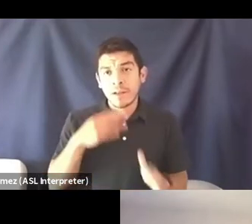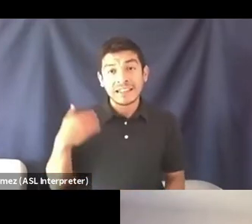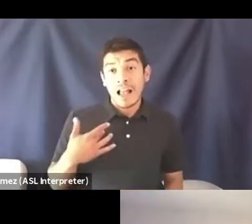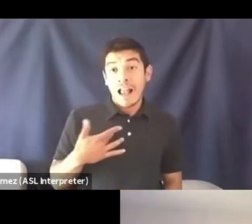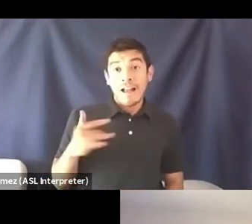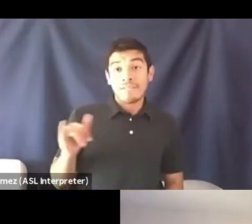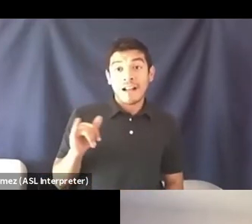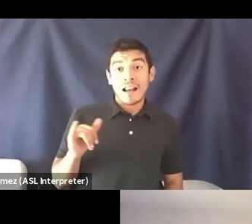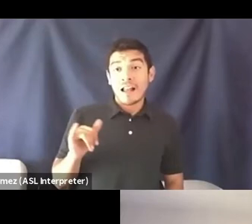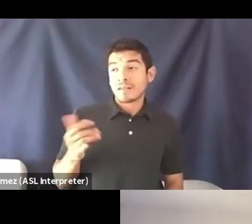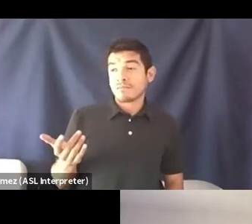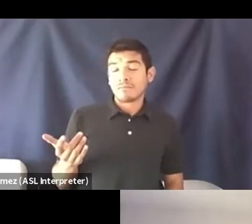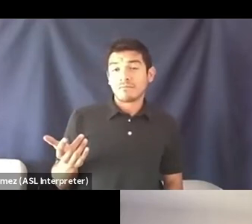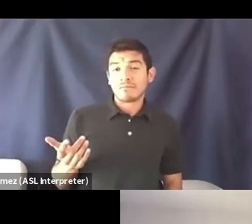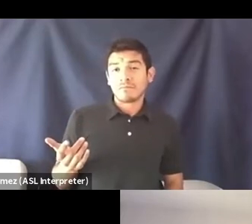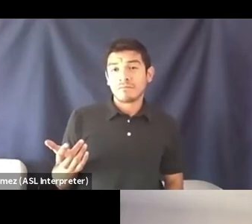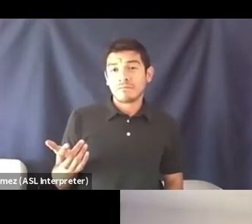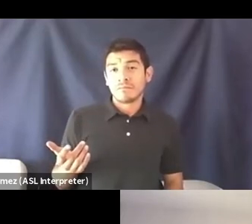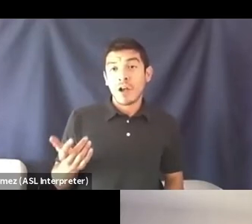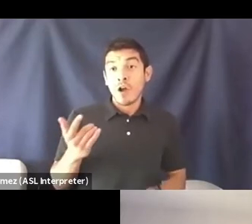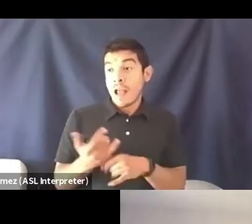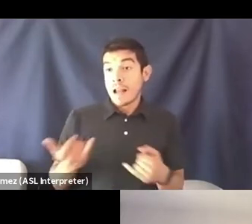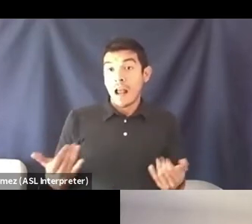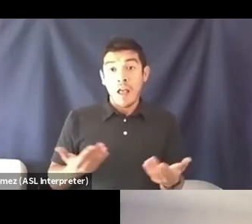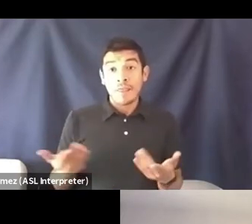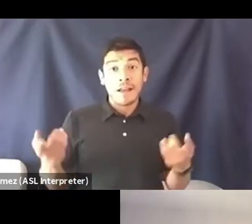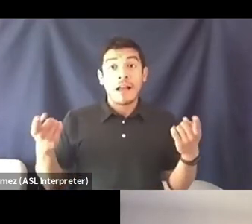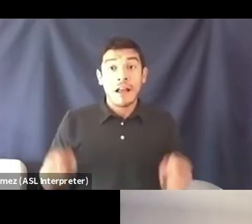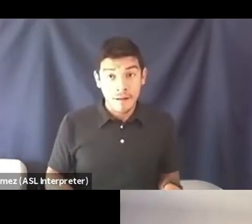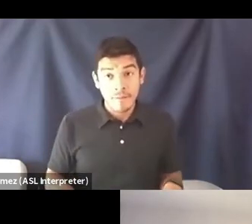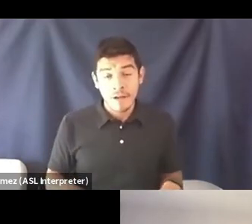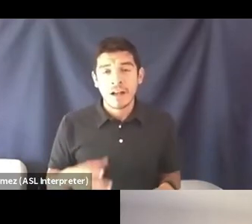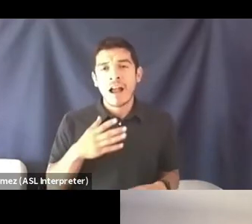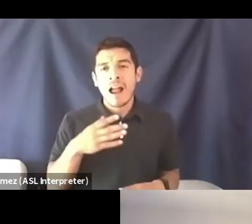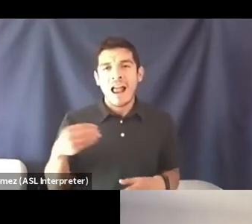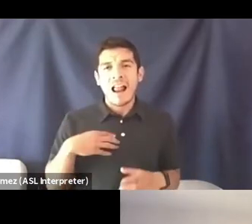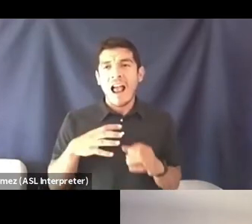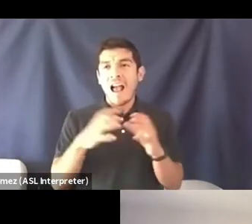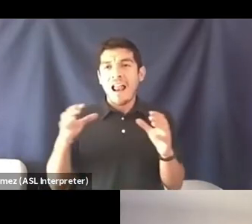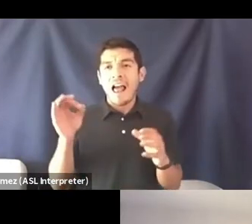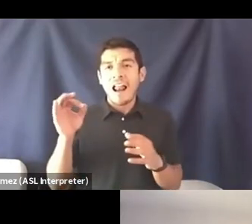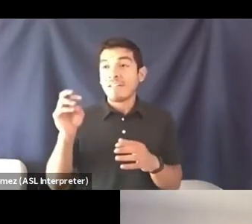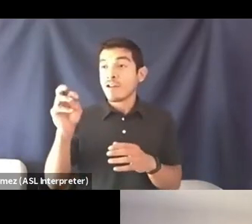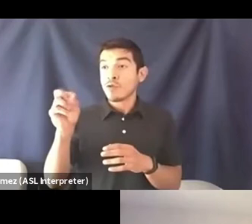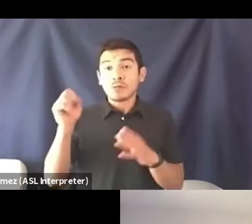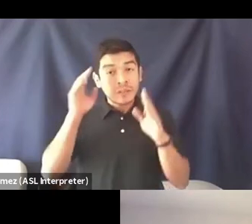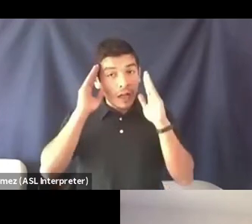you know, the incidents just happened. And there were a lot of media attention and also public attention.